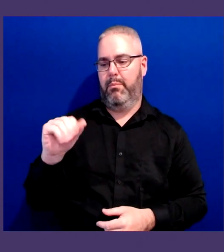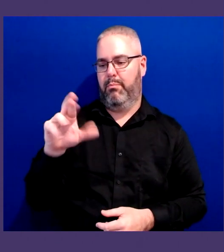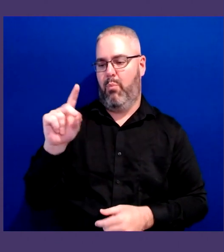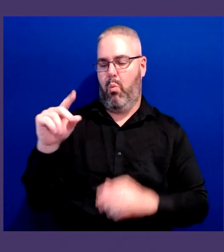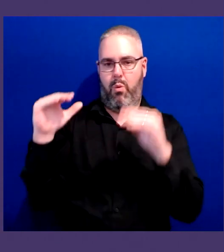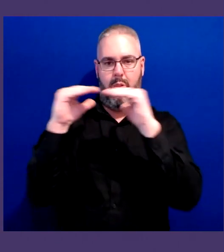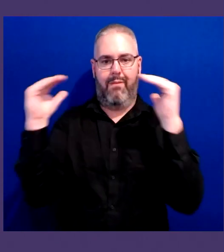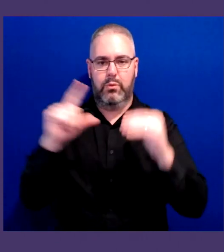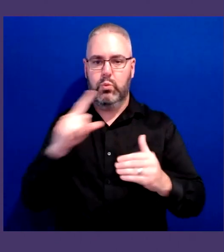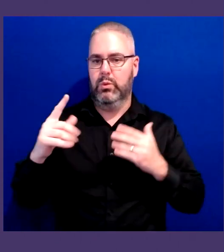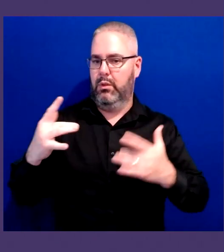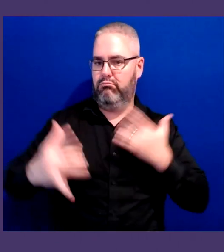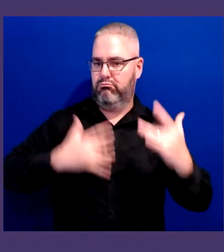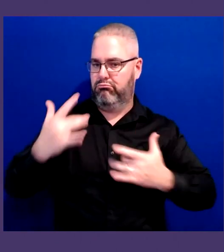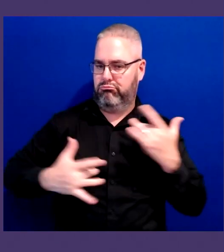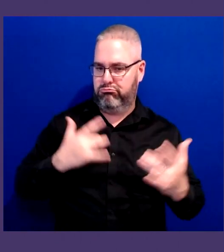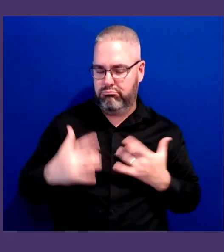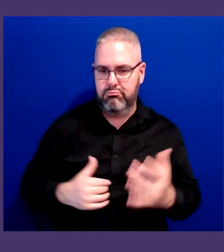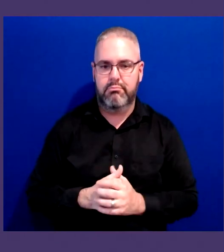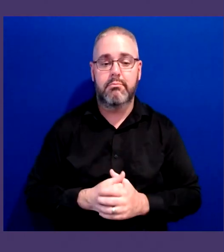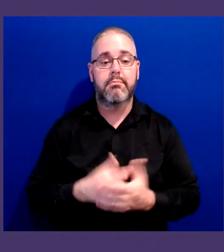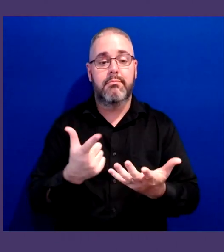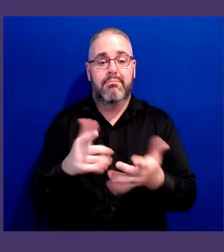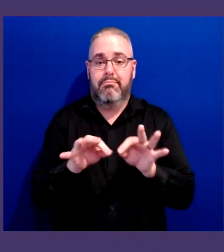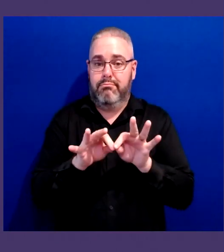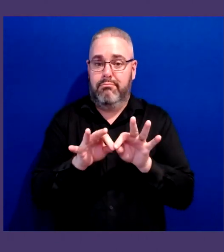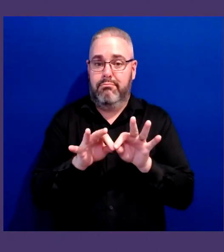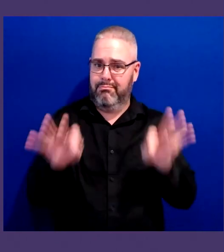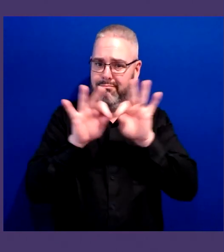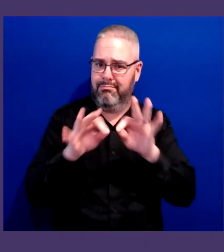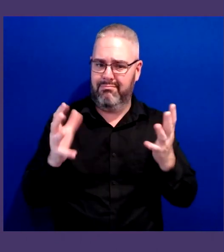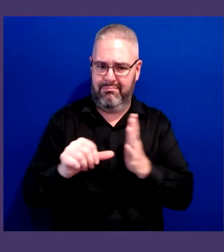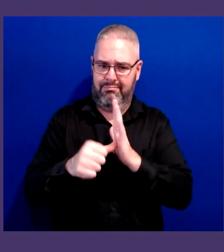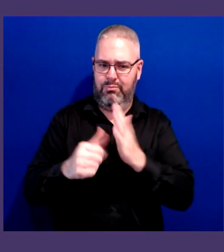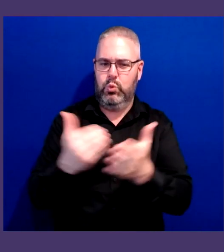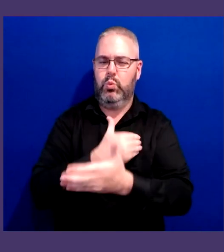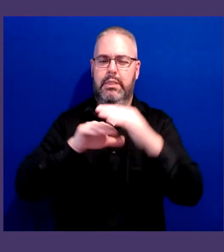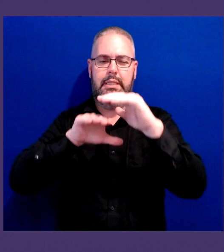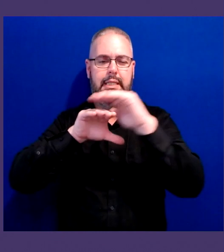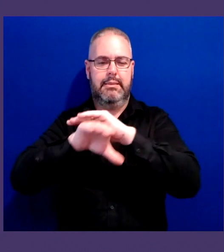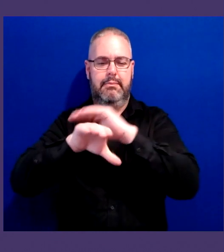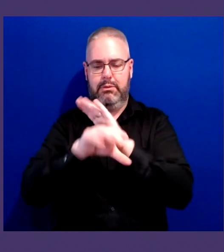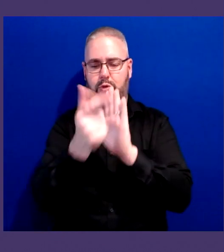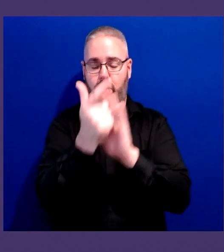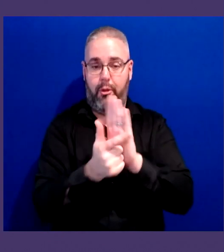Then critically, there is also a new Accessibility Act. The European Accessibility Act of